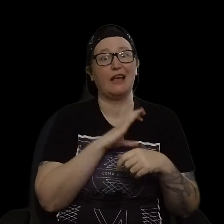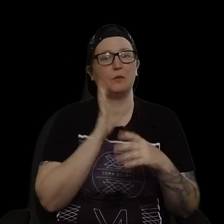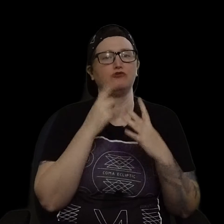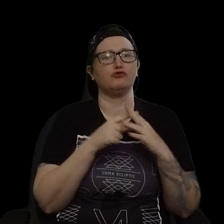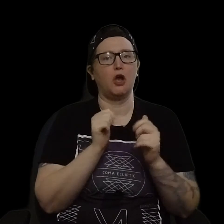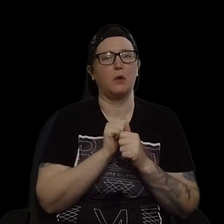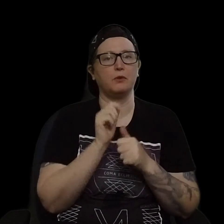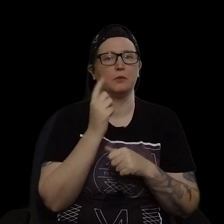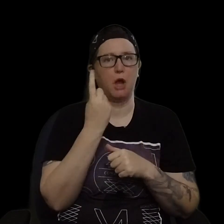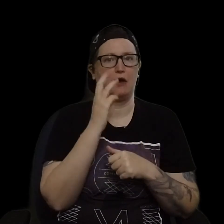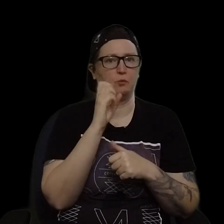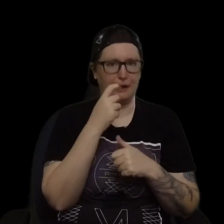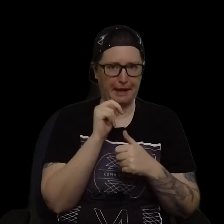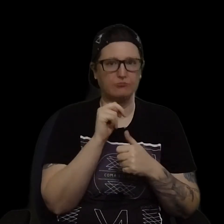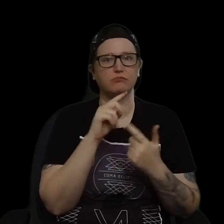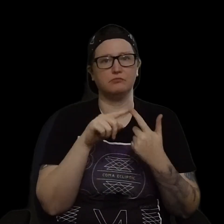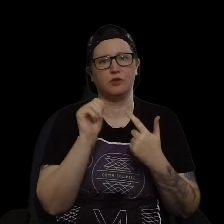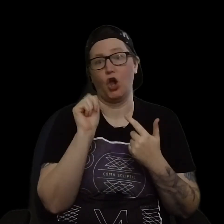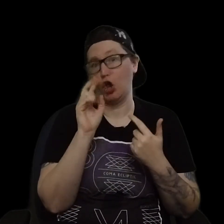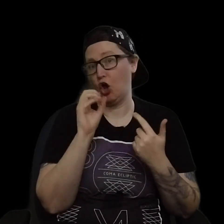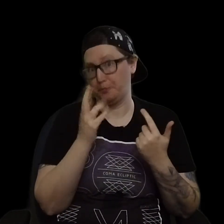with your character so each character is going to start with one weapon